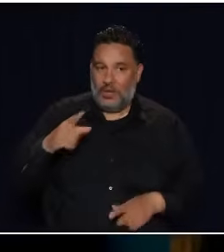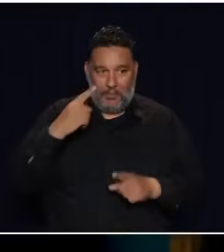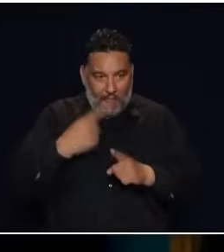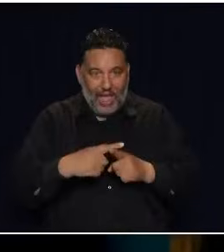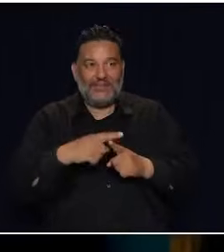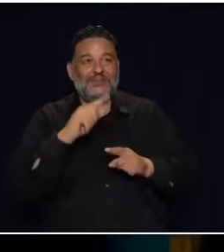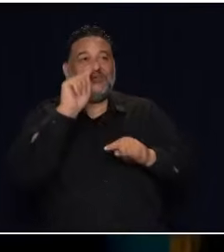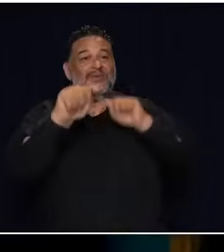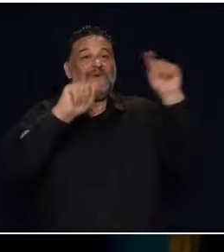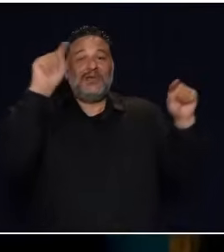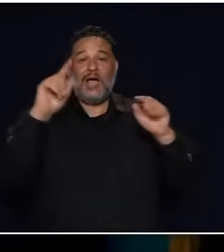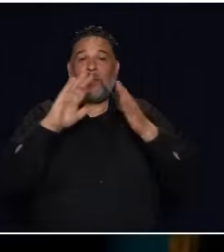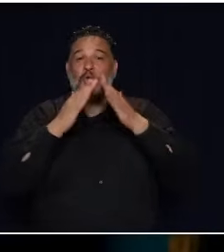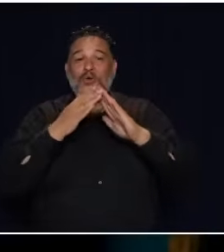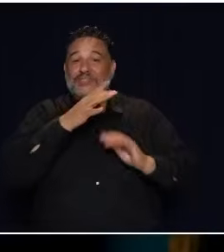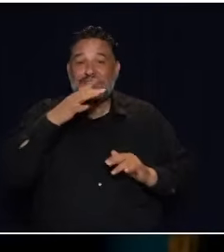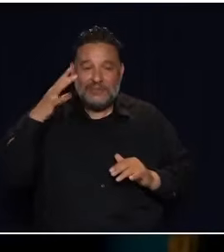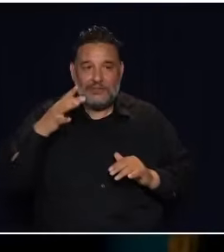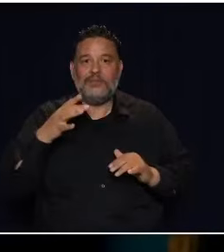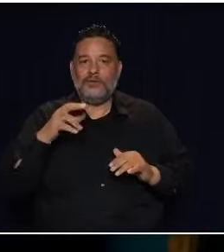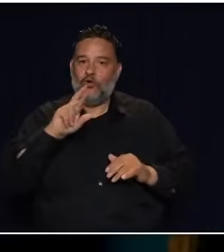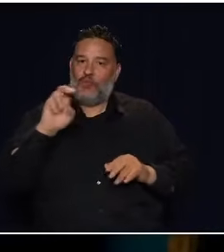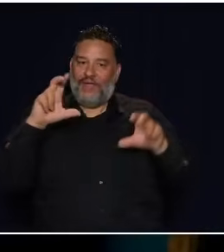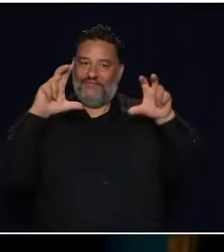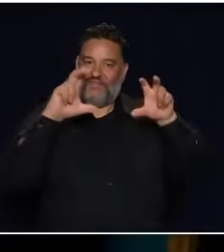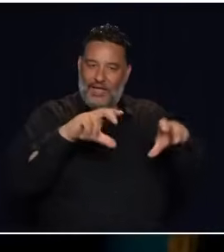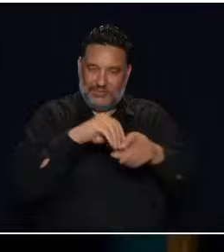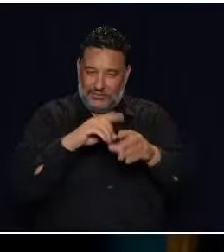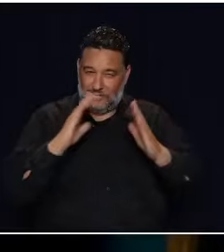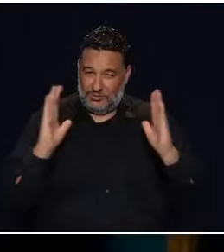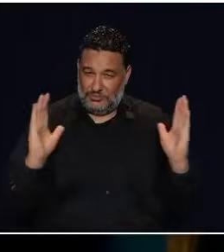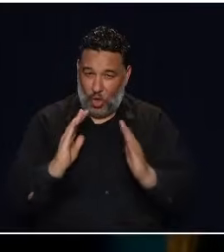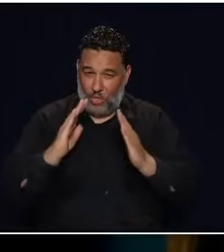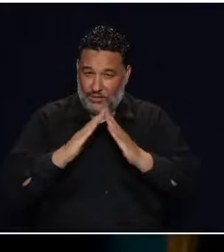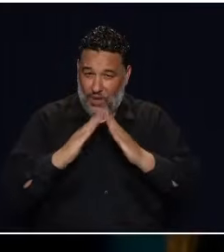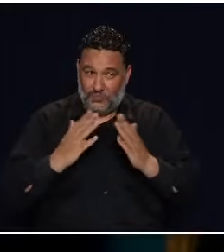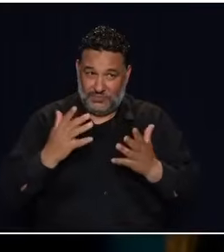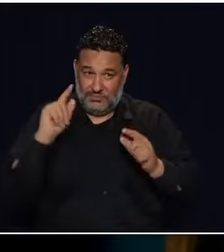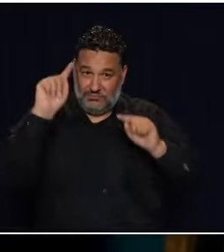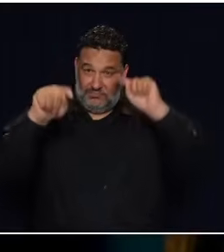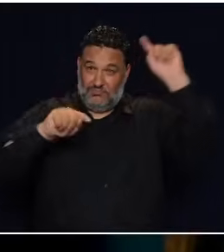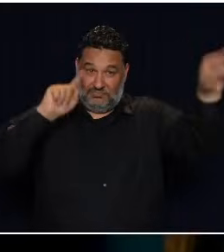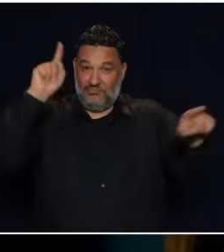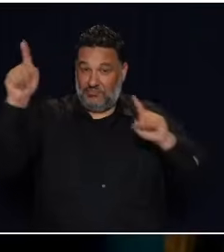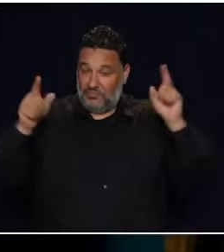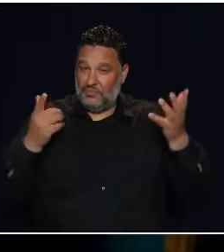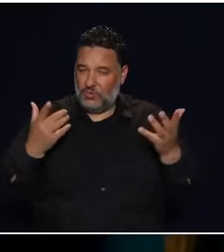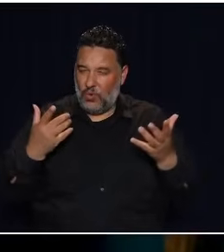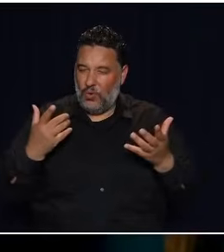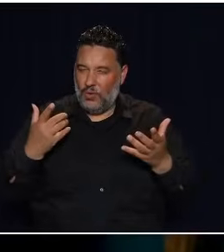ENHANCE LIVES FOR NOT ONLY THE TEACHERS, BUT THOSE COMMUNITIES BEING AIL TO REINVEST IN THOSE